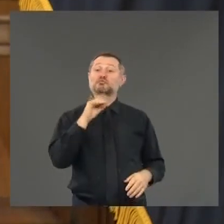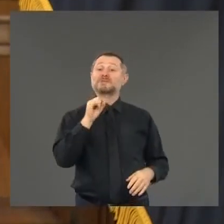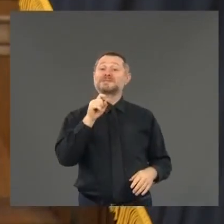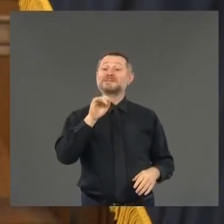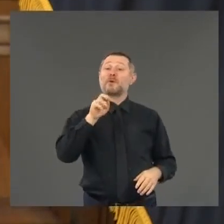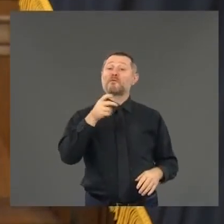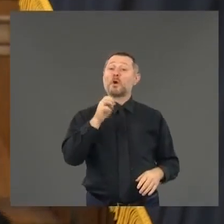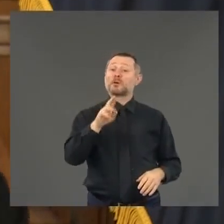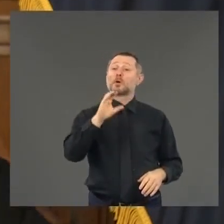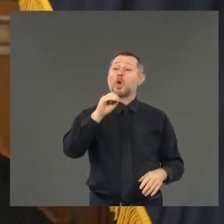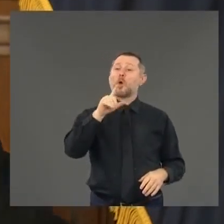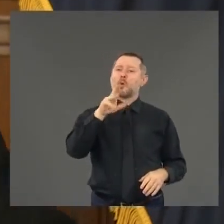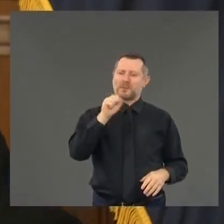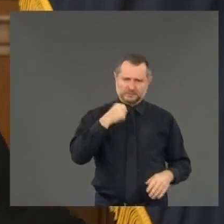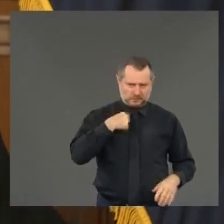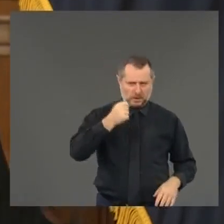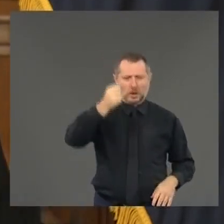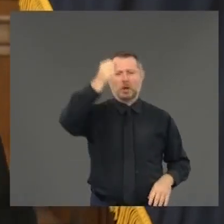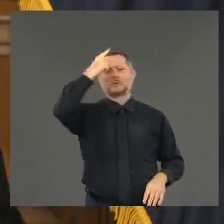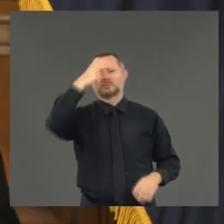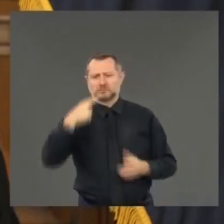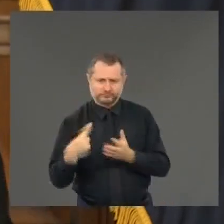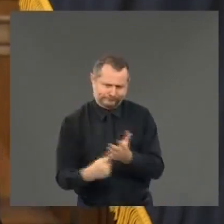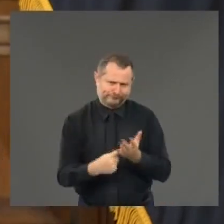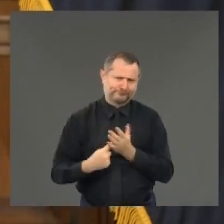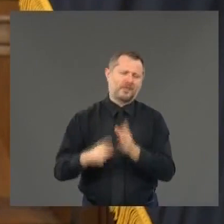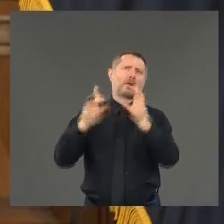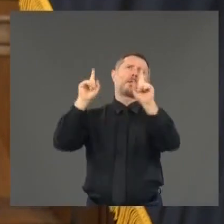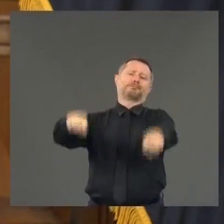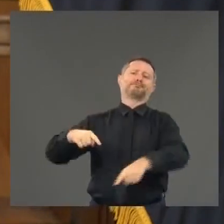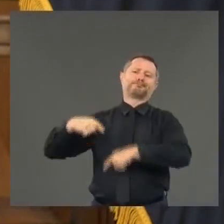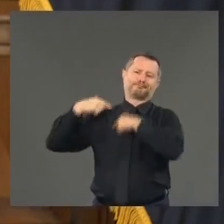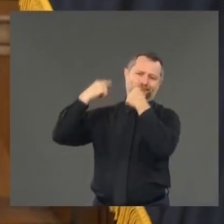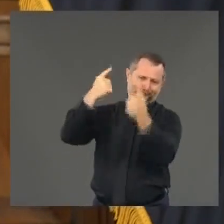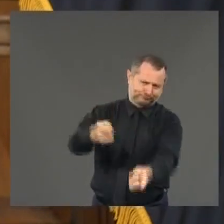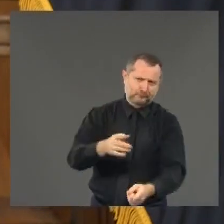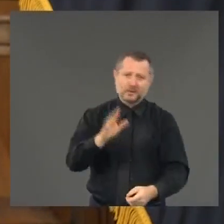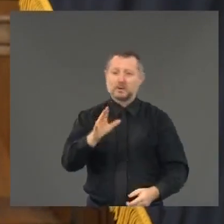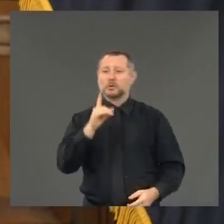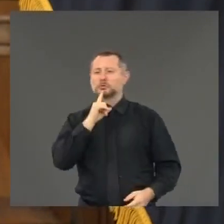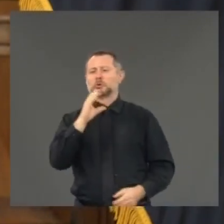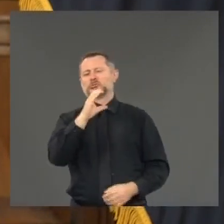LOCAL GOVERNMENTS ENACT THE PLAN ON A LOCAL LEVEL. CHRISTOPHER COLUMBUS I